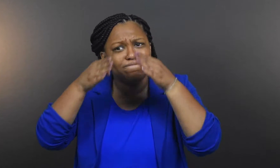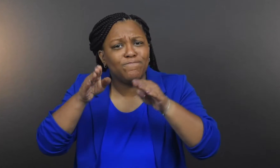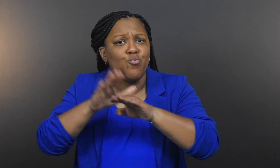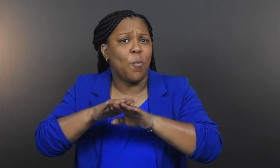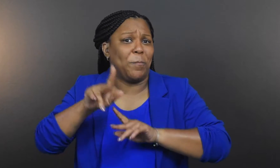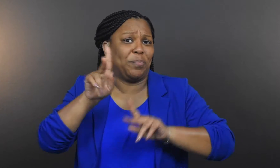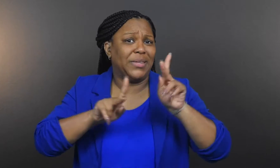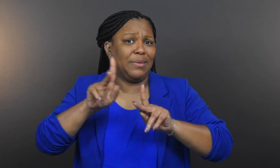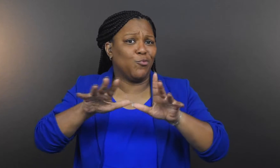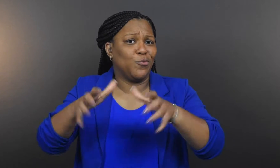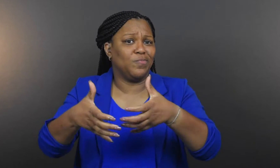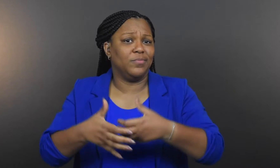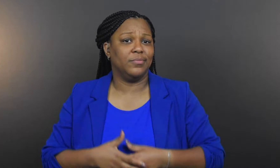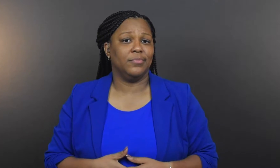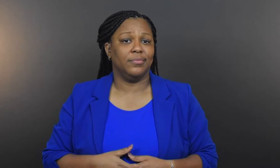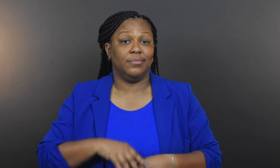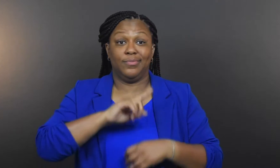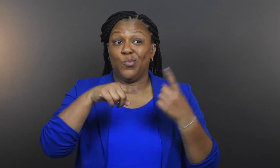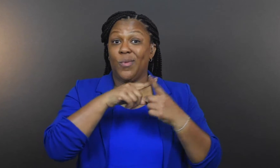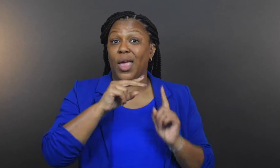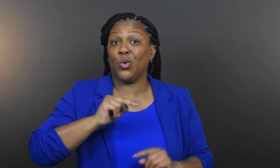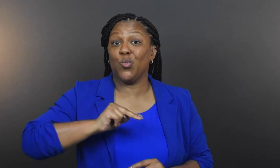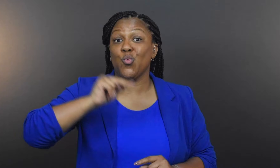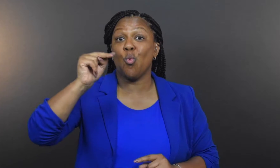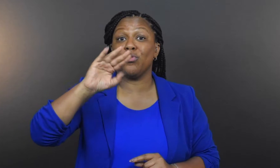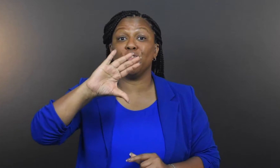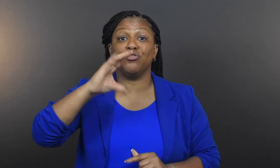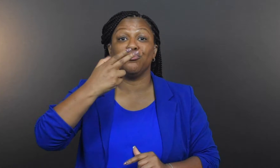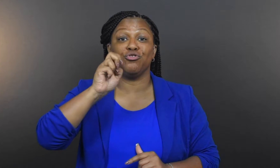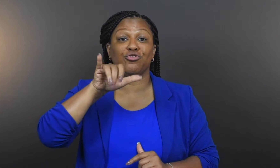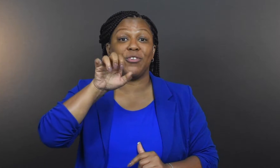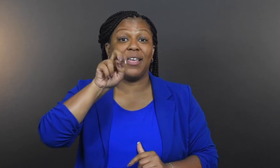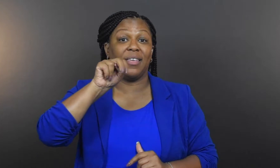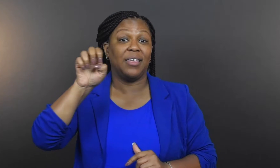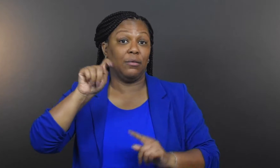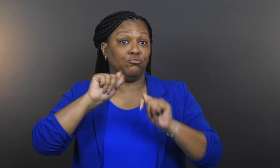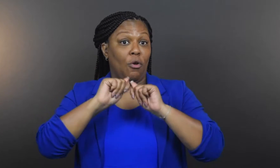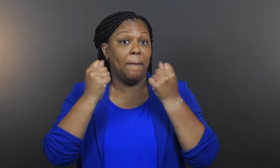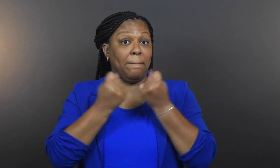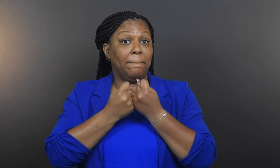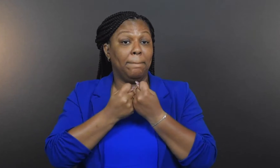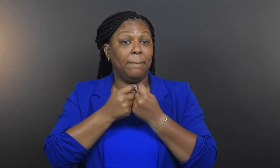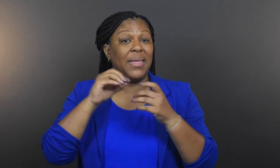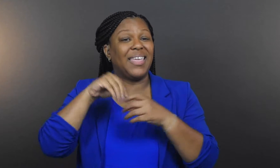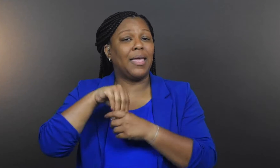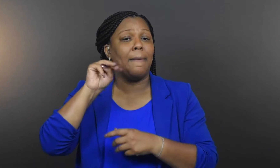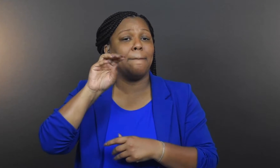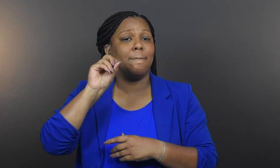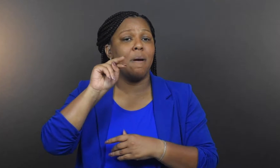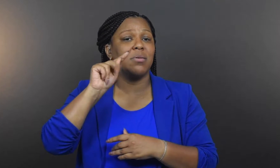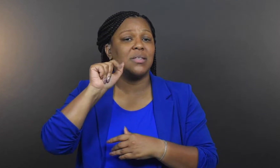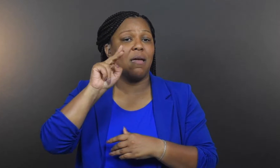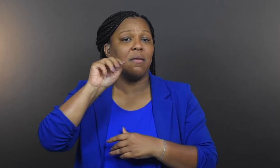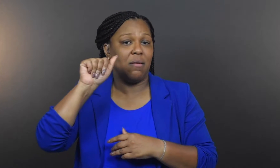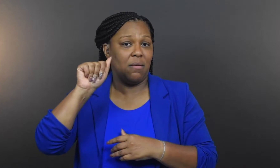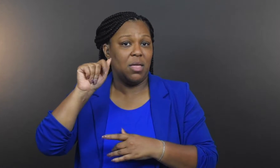Keeping the Focus on People When the Northern Cheyenne tribe in Montana